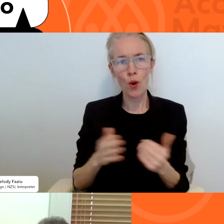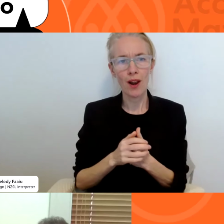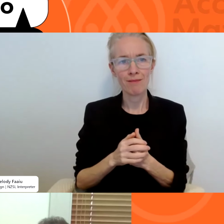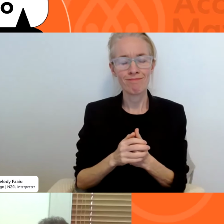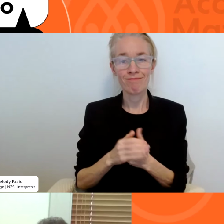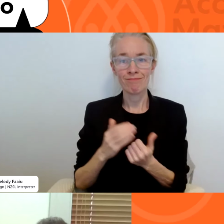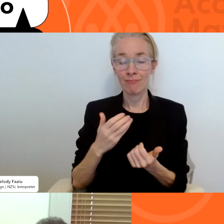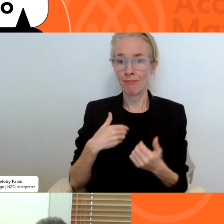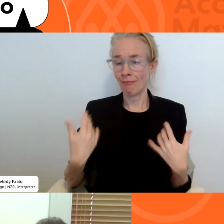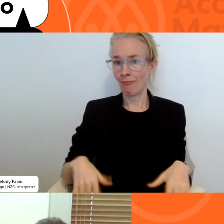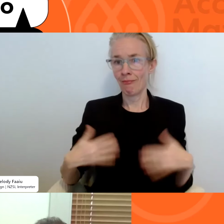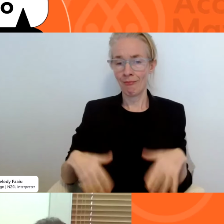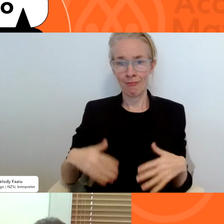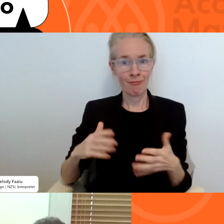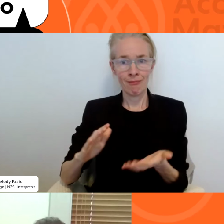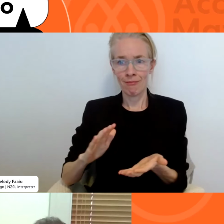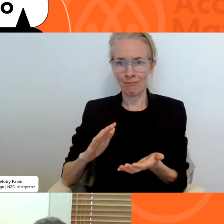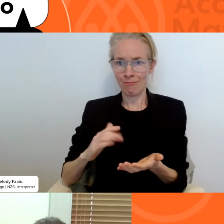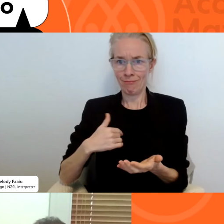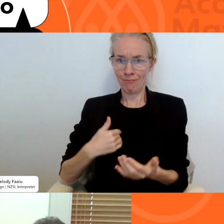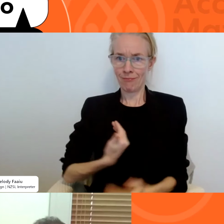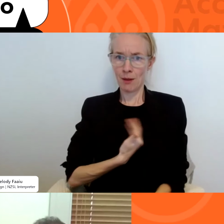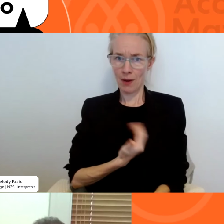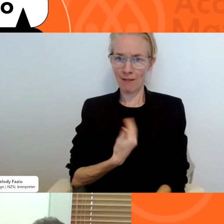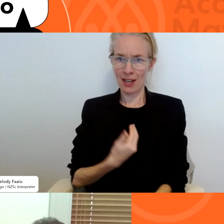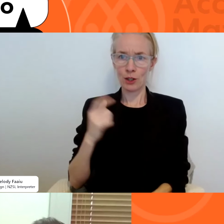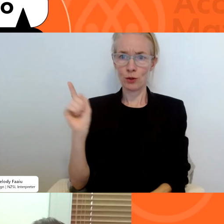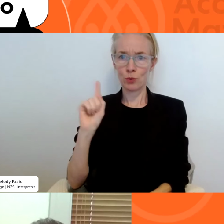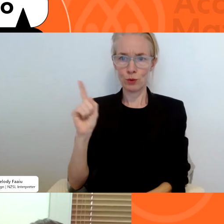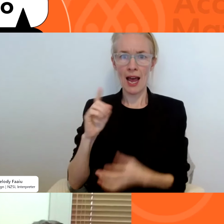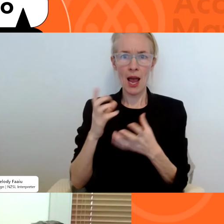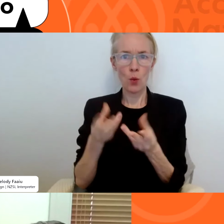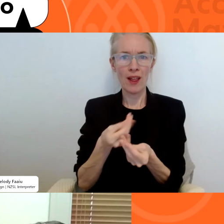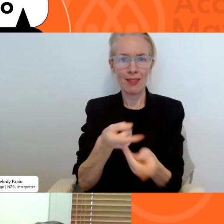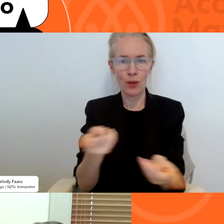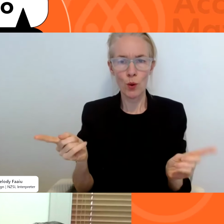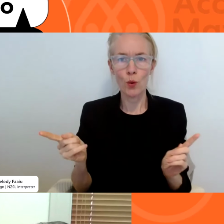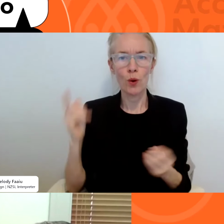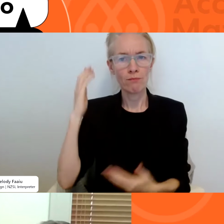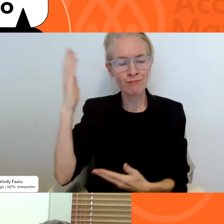the opportunity to join you today and delighted to have the company